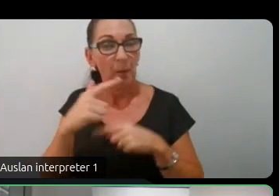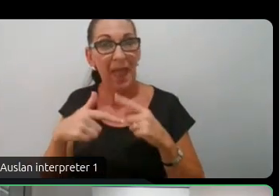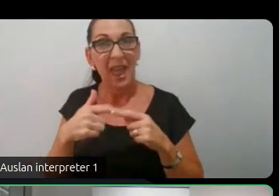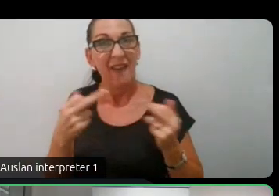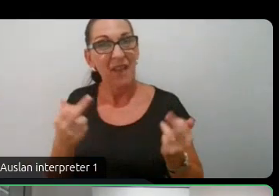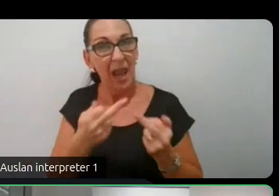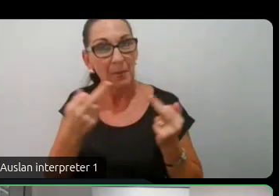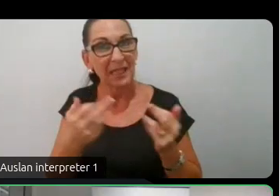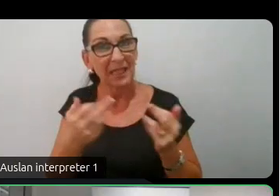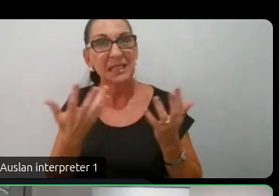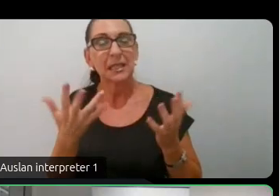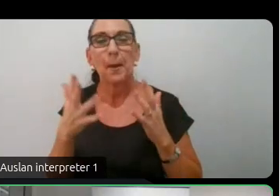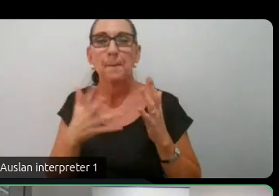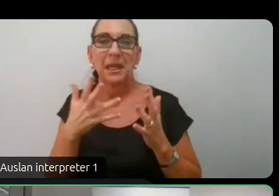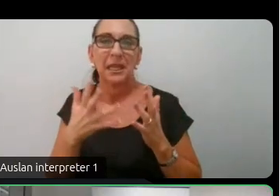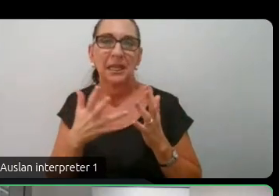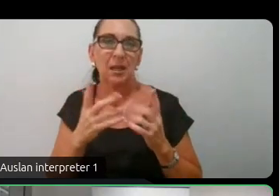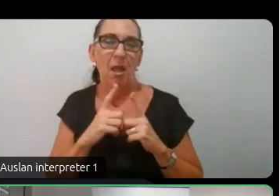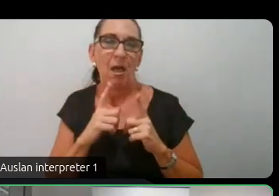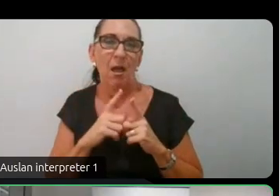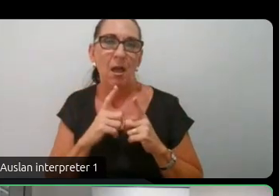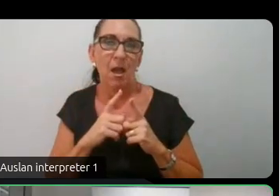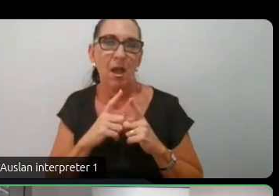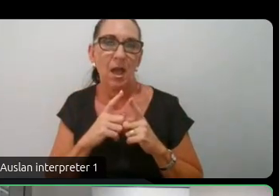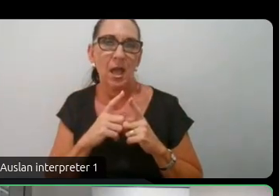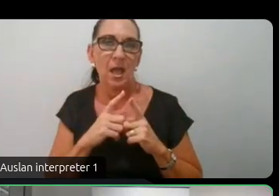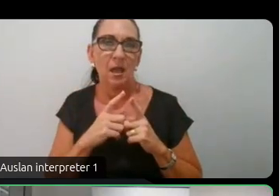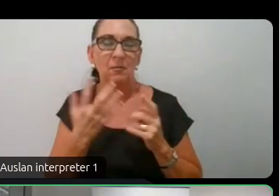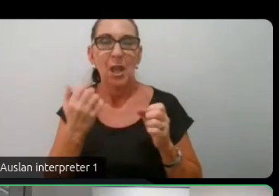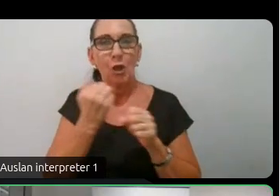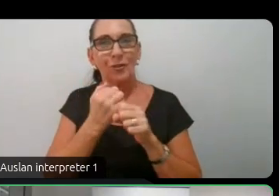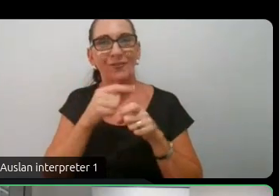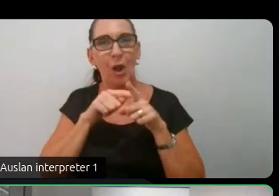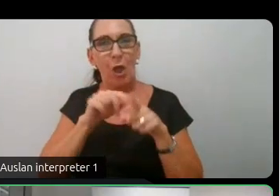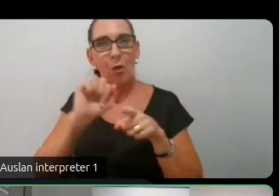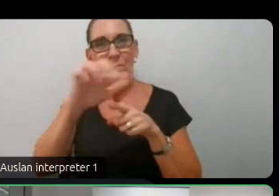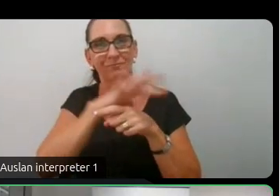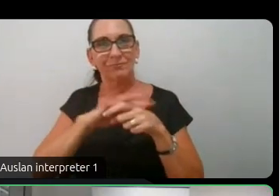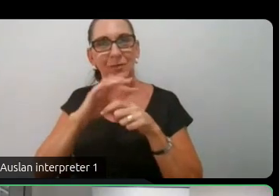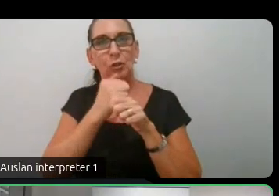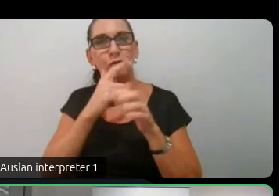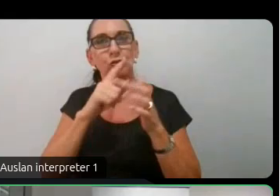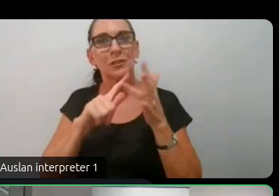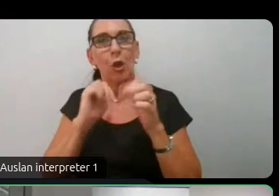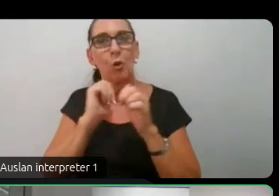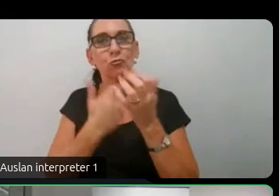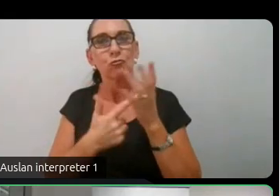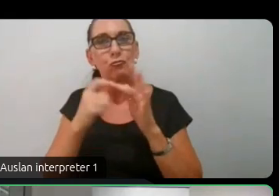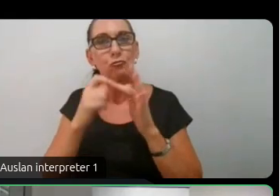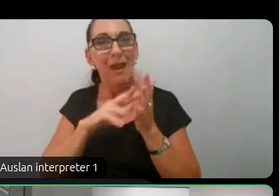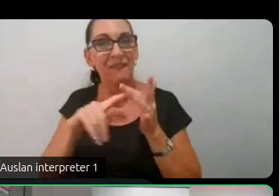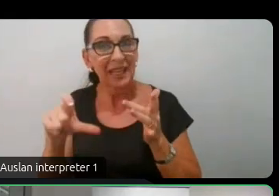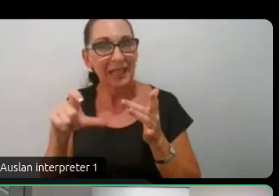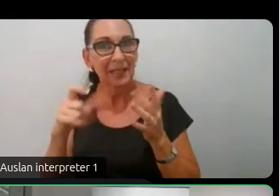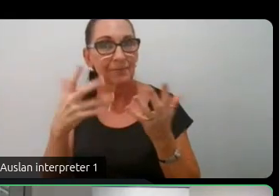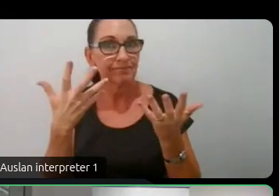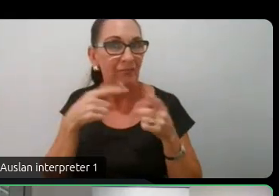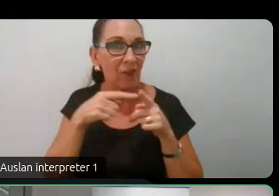um things like uh geographic limitations can be applicable. Um there's also the consideration of